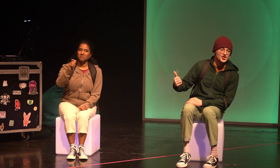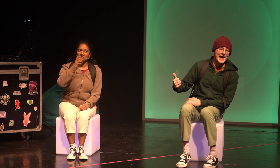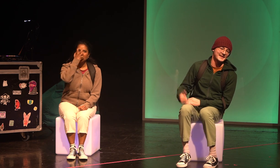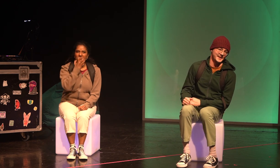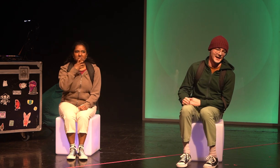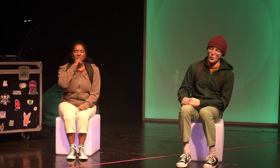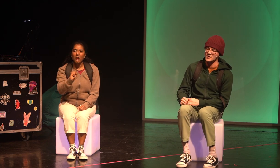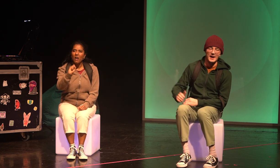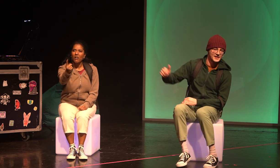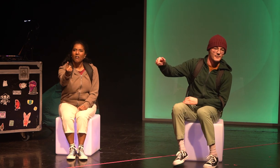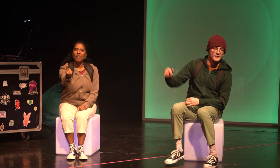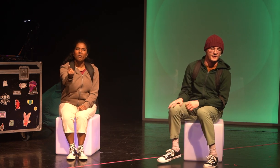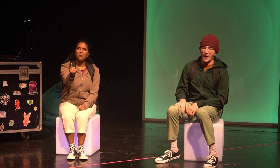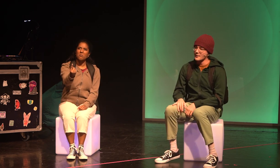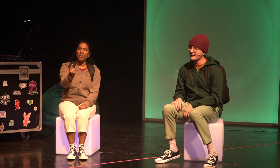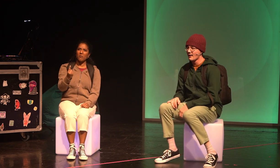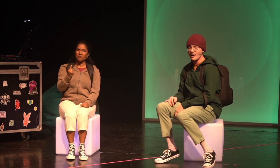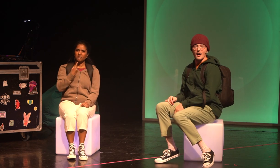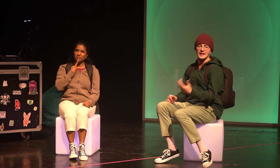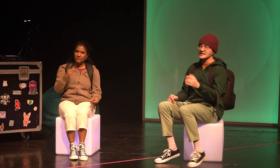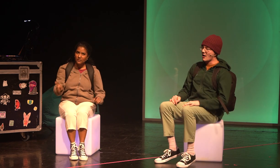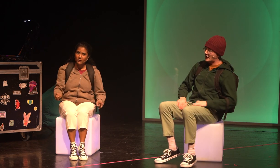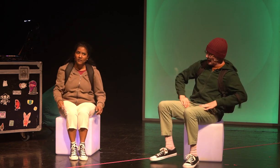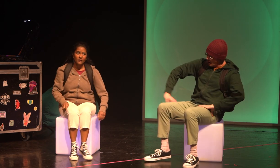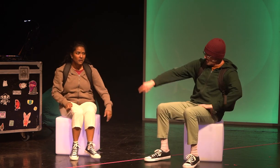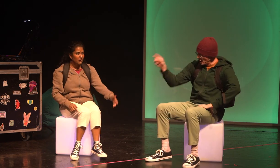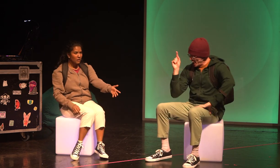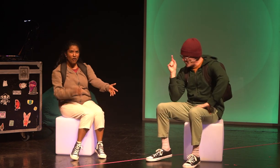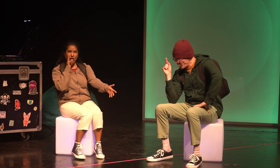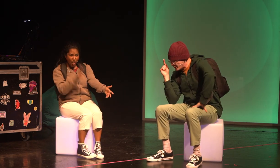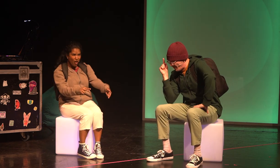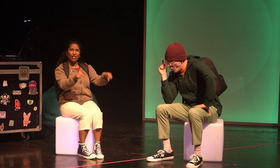old Jed walks past from over the road and he's like 'what 'ave you done to